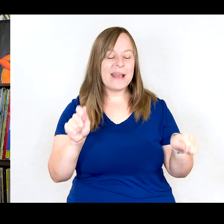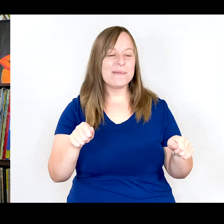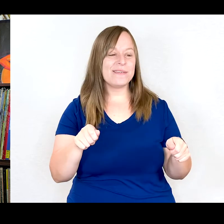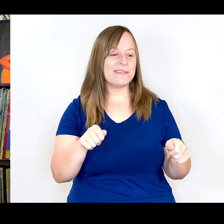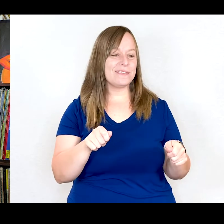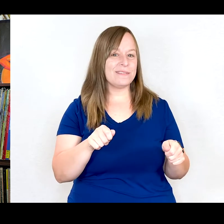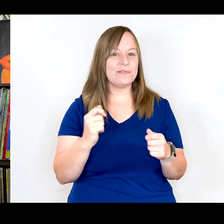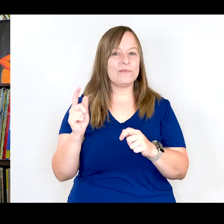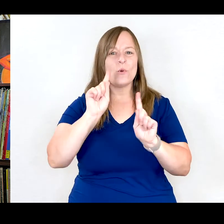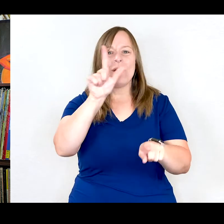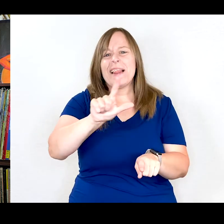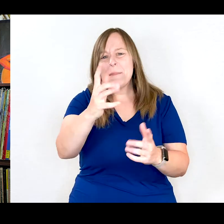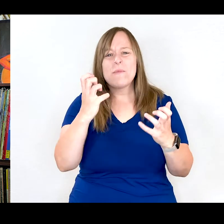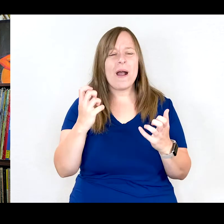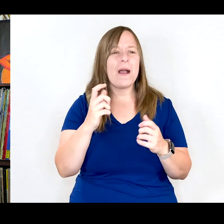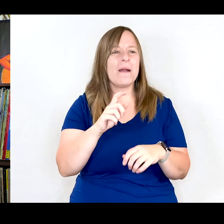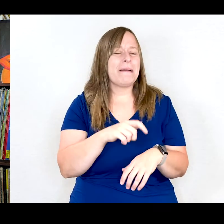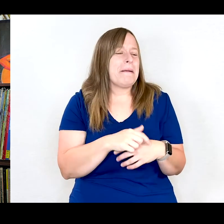to be able just to go to a library